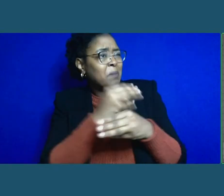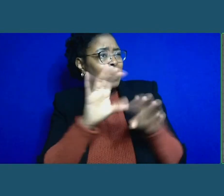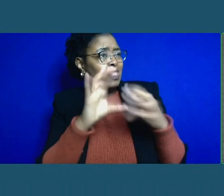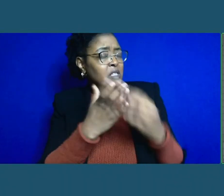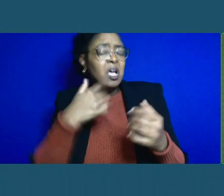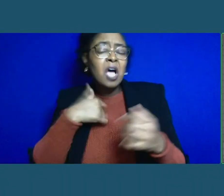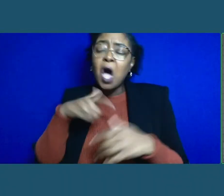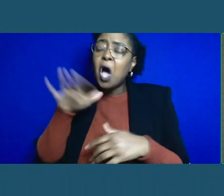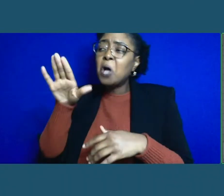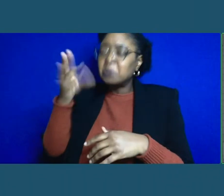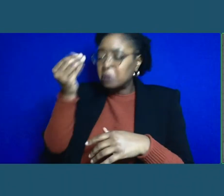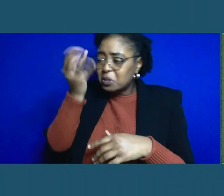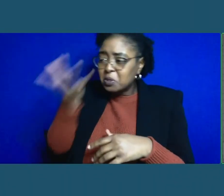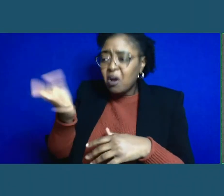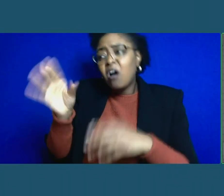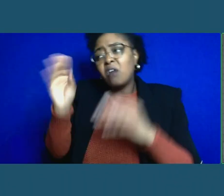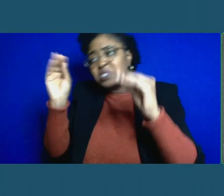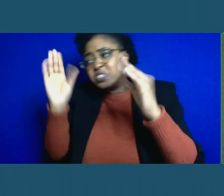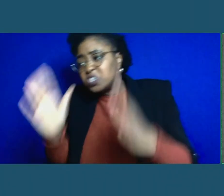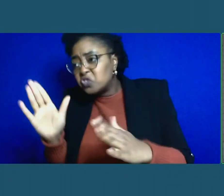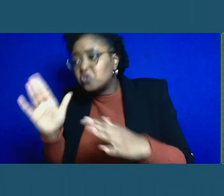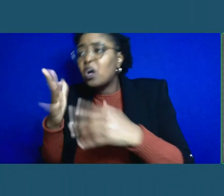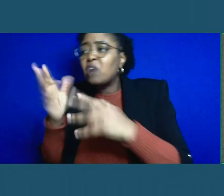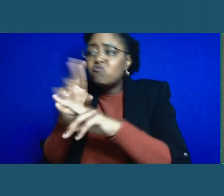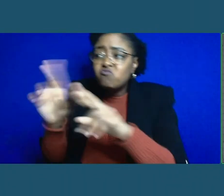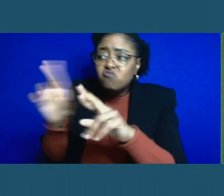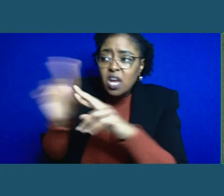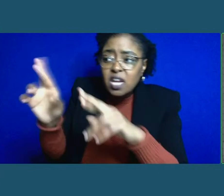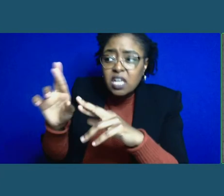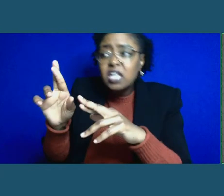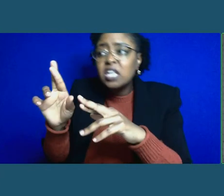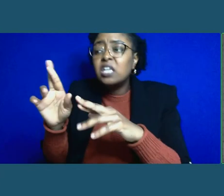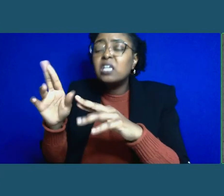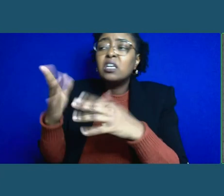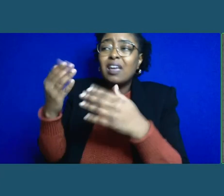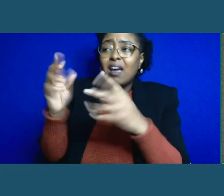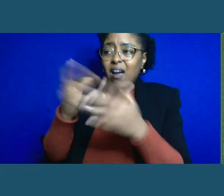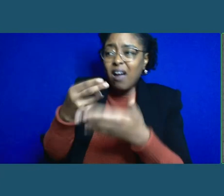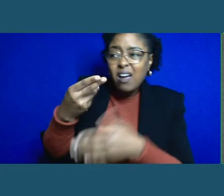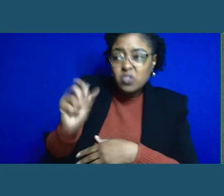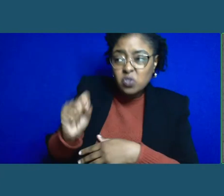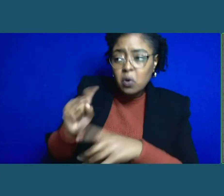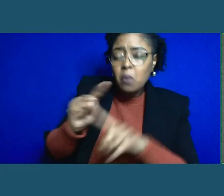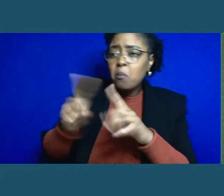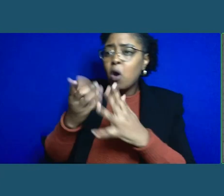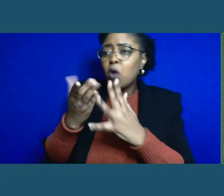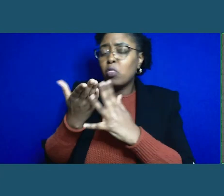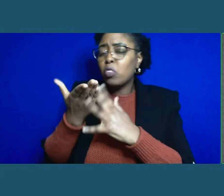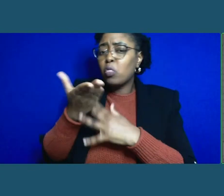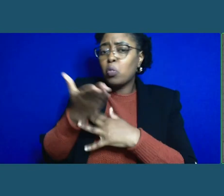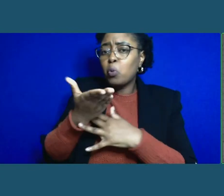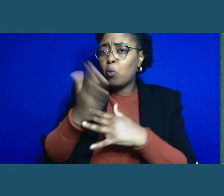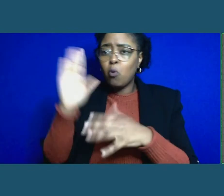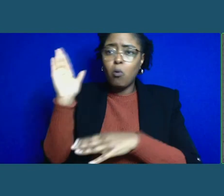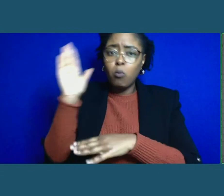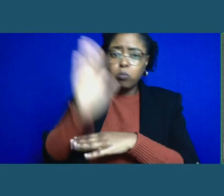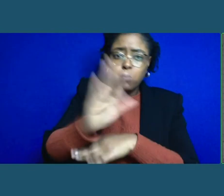too easy, especially his math class. I assured him that his teachers were just easing them